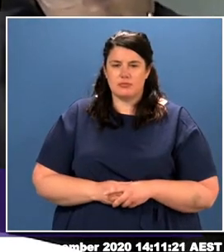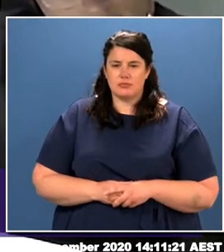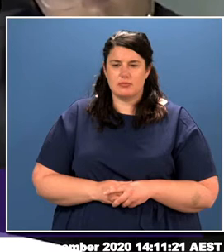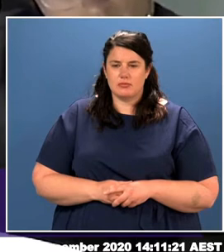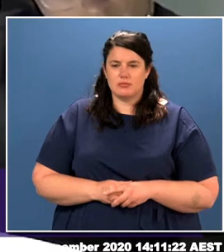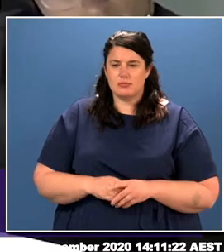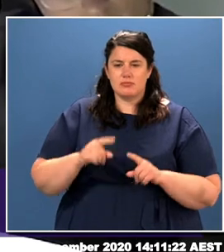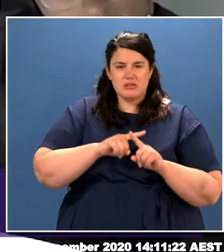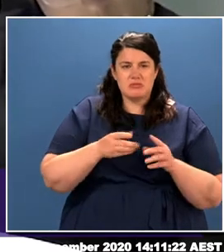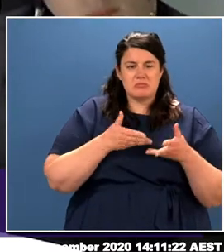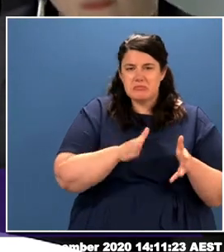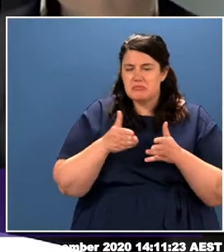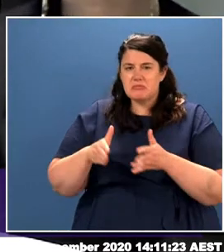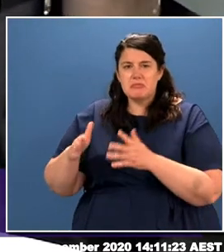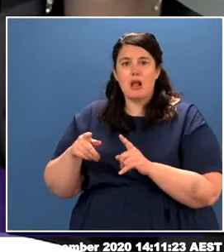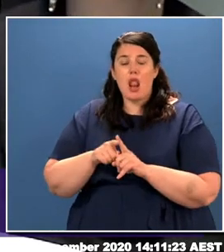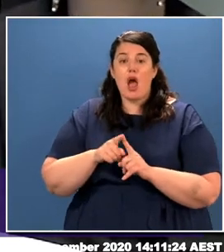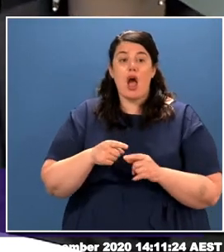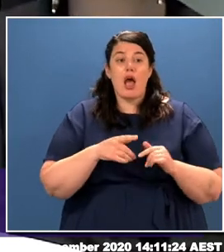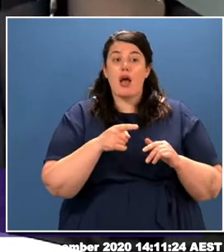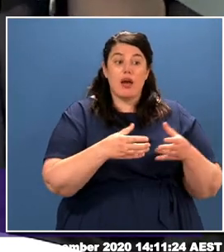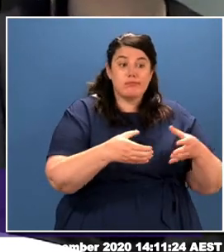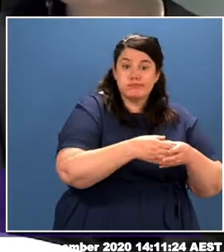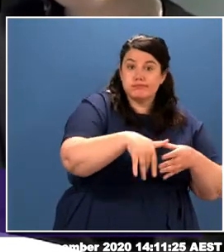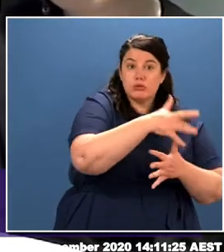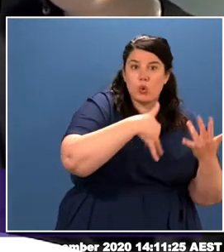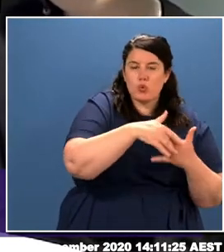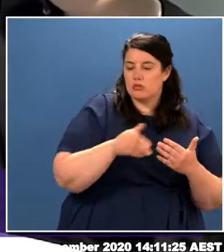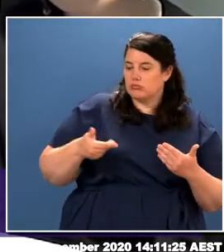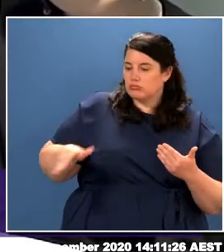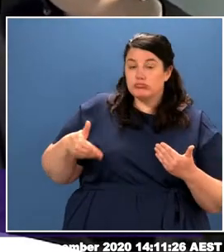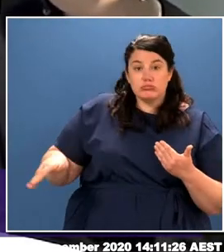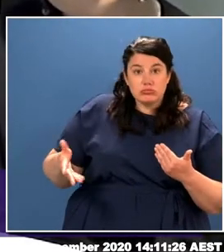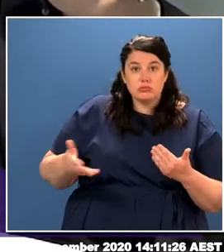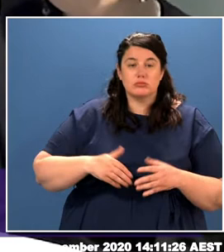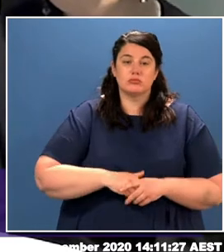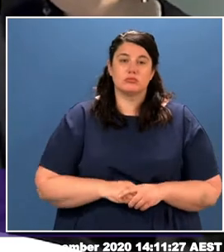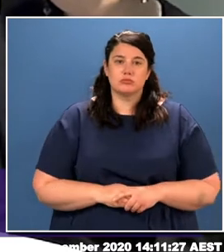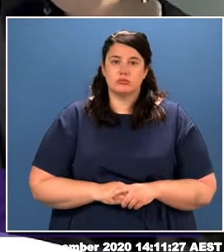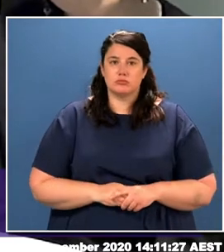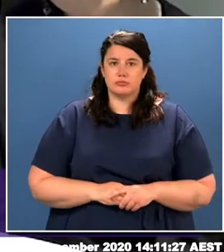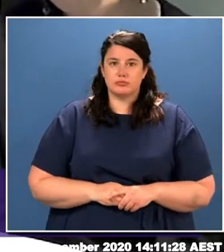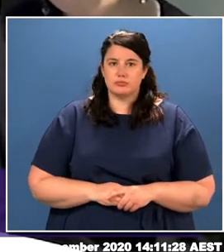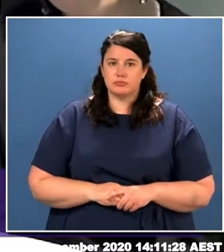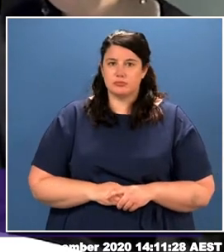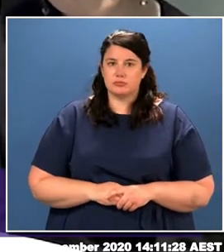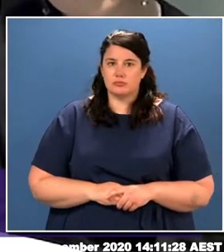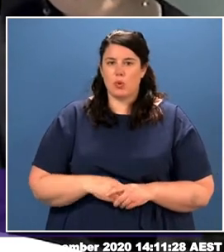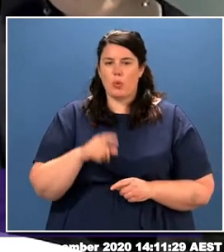excluded from workplace social events to more overt forms. So occur in the workplace.